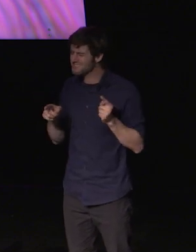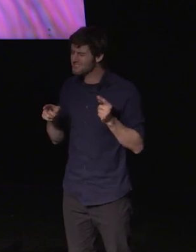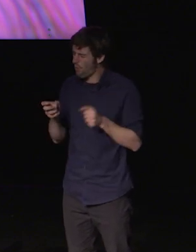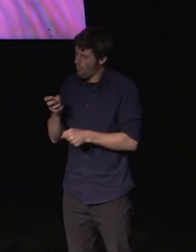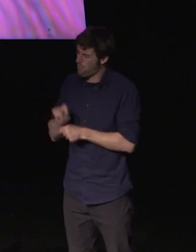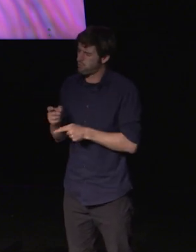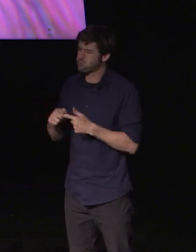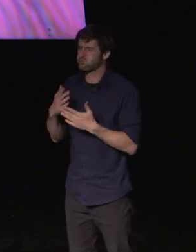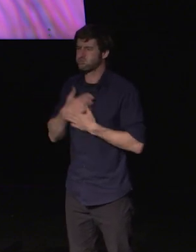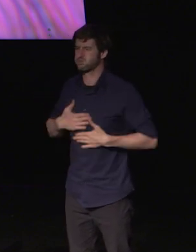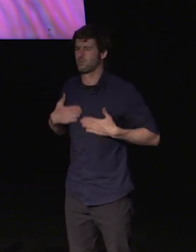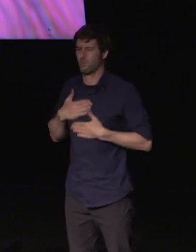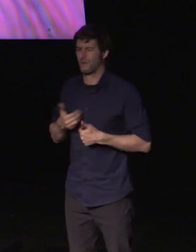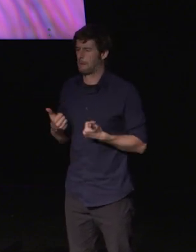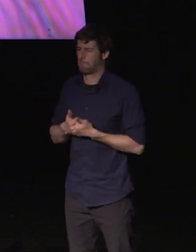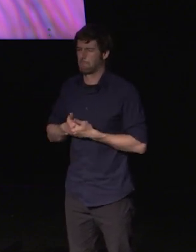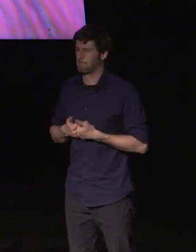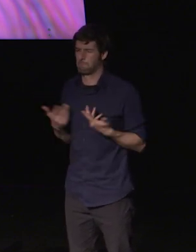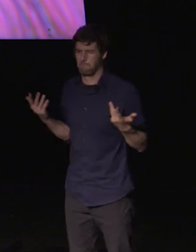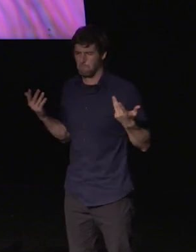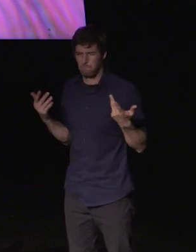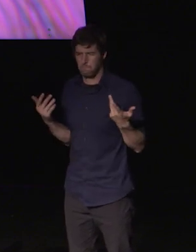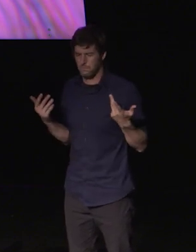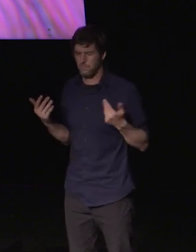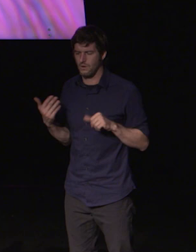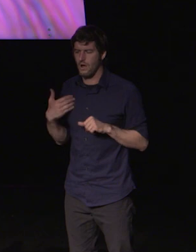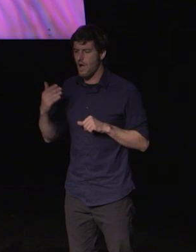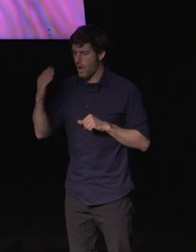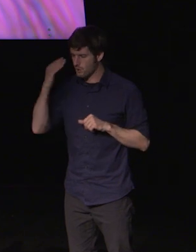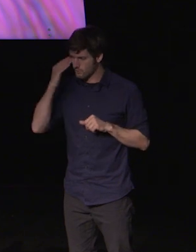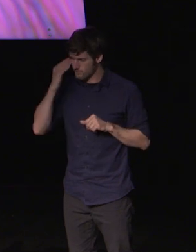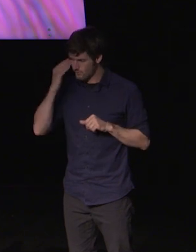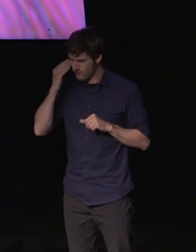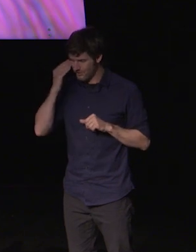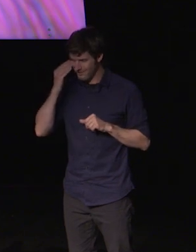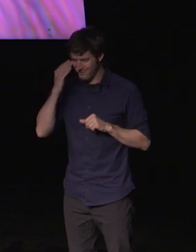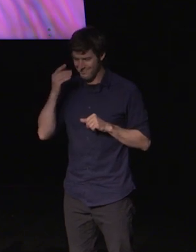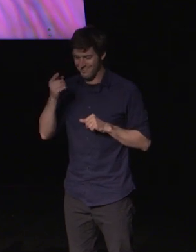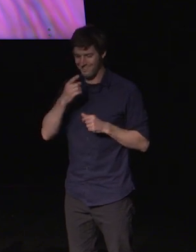And I know that CD Projekt RED they did release a patch that essentially increases the font size.